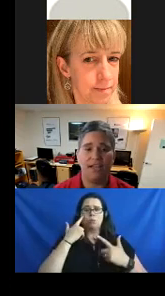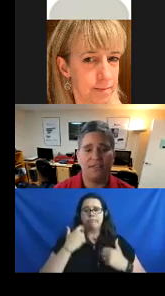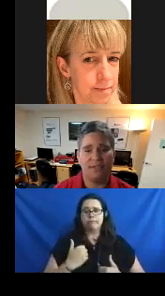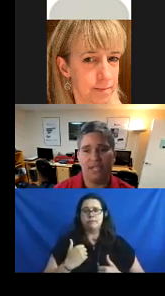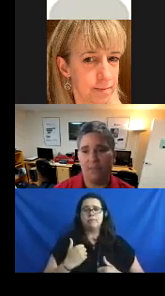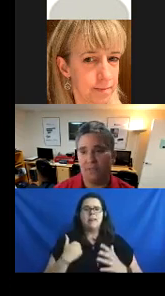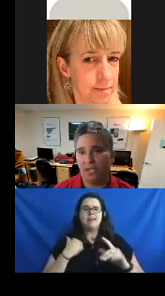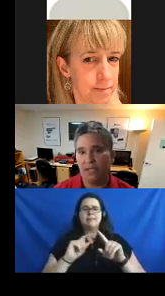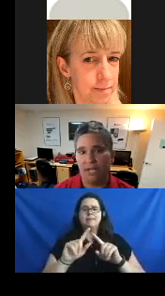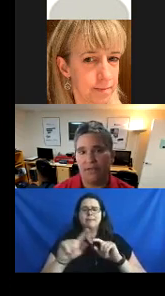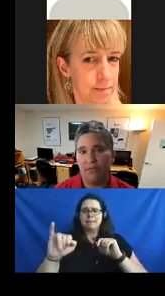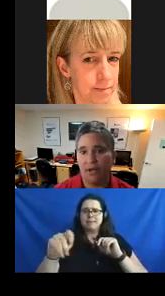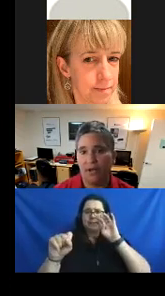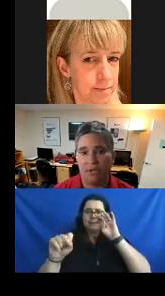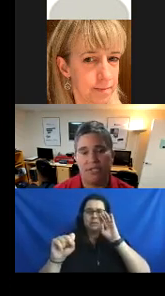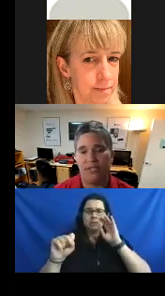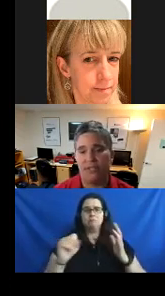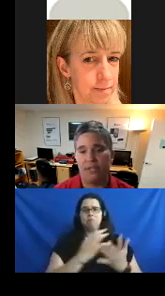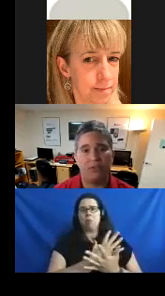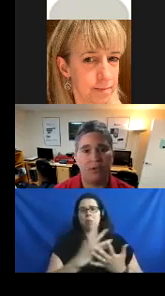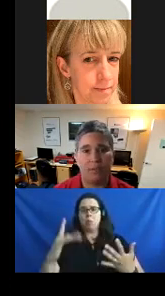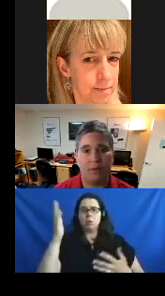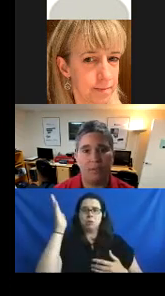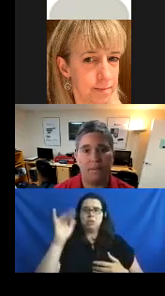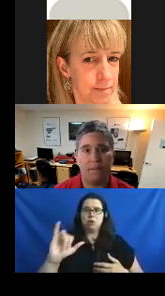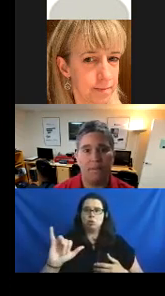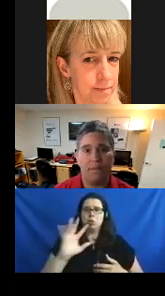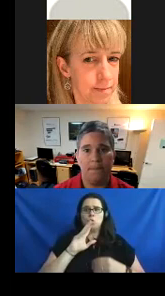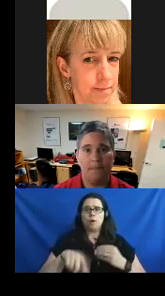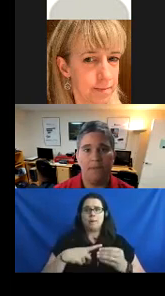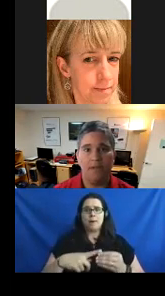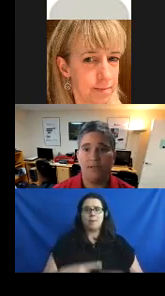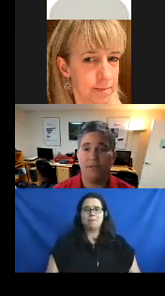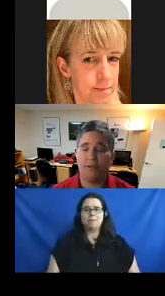I HAVE DIFFERENT TIPS THROUGHOUT THE PRESENTATION.